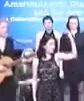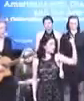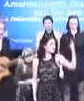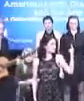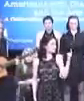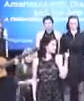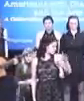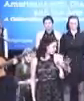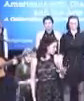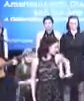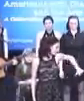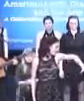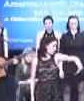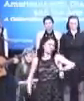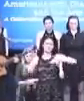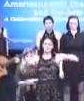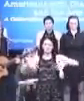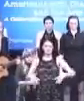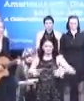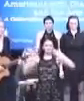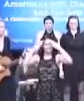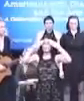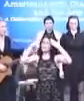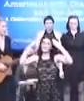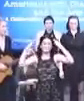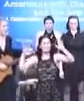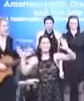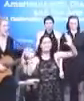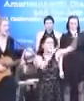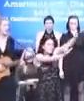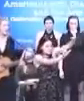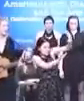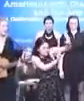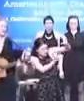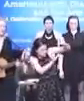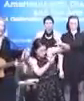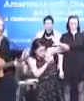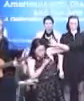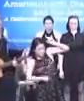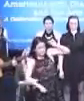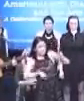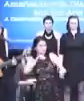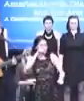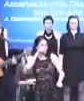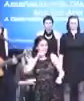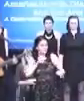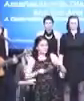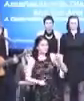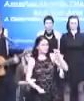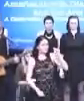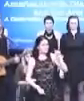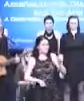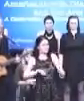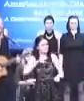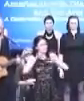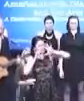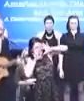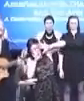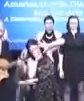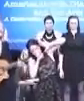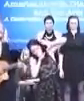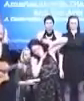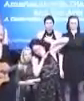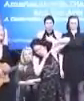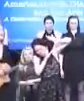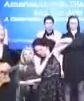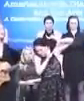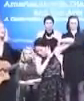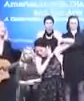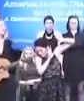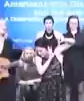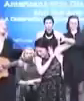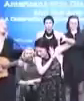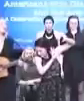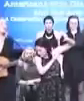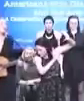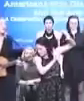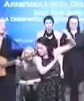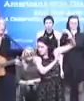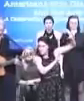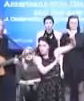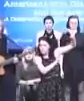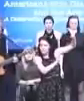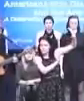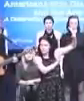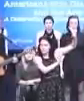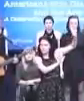But when He comes they don't know how to go